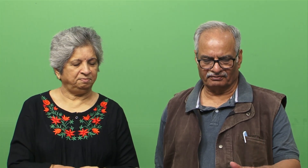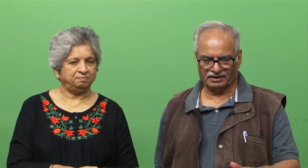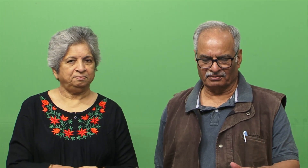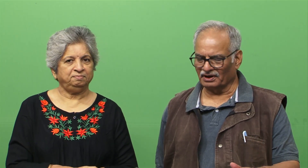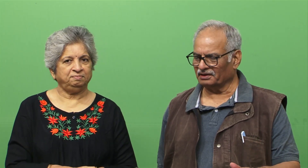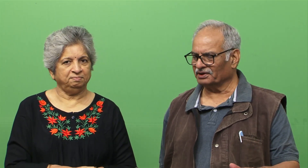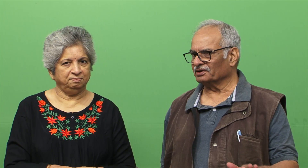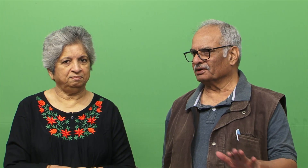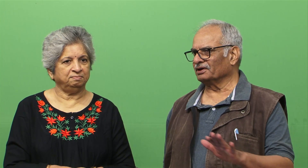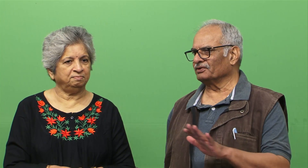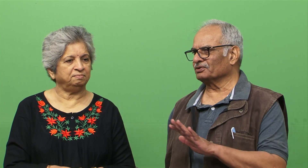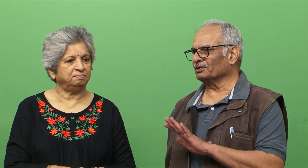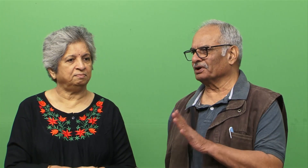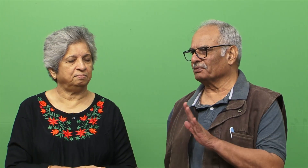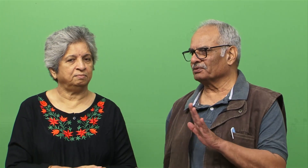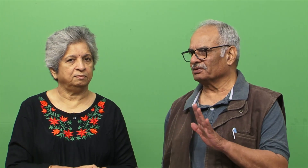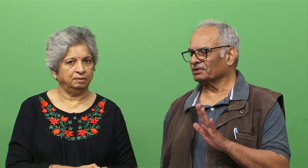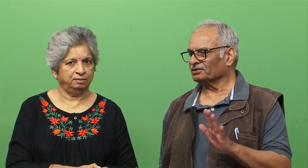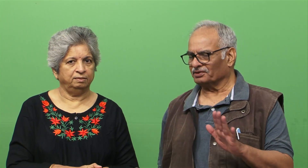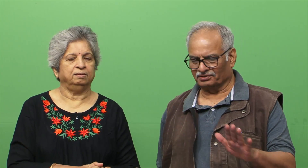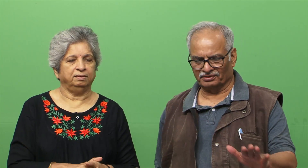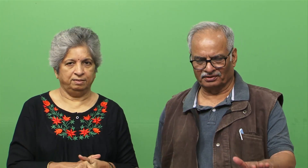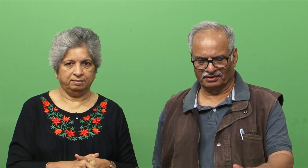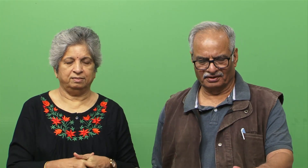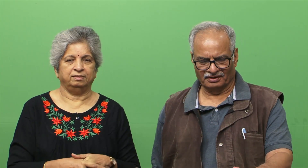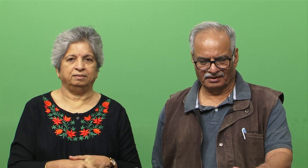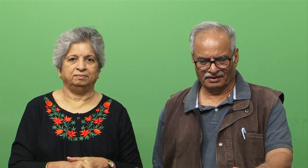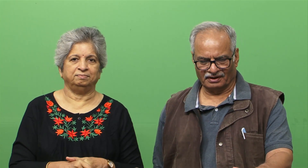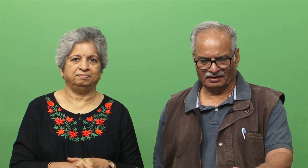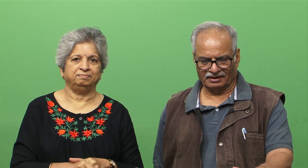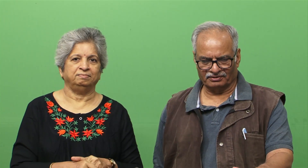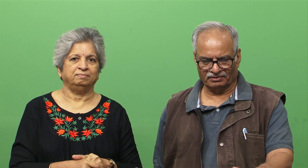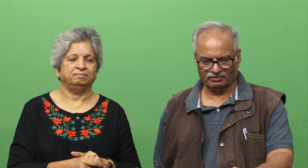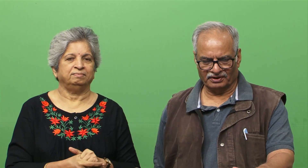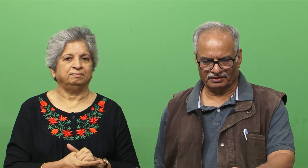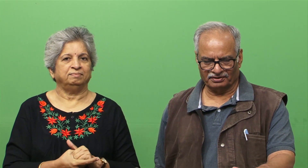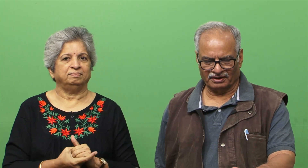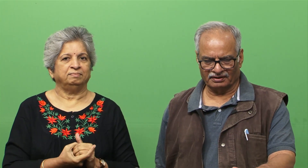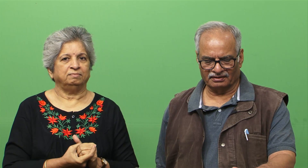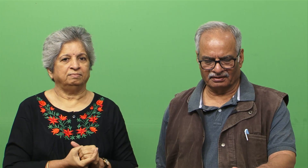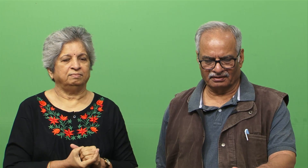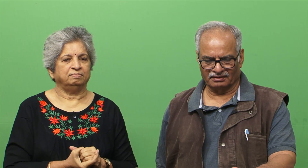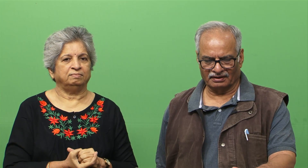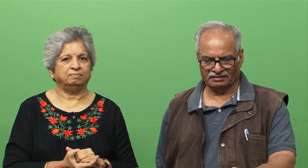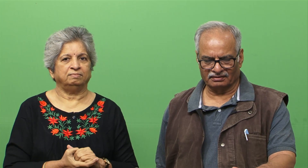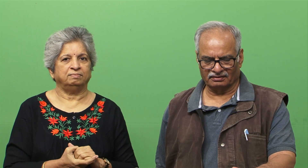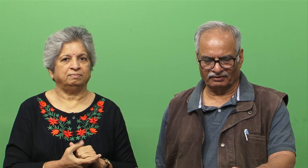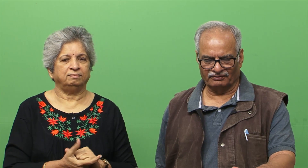week number nine basically we are talking about nurs yes and that also we understand that when